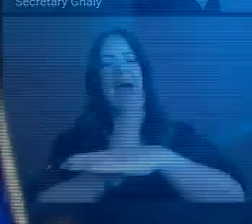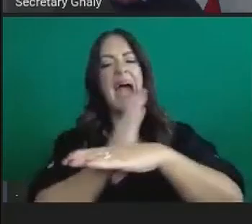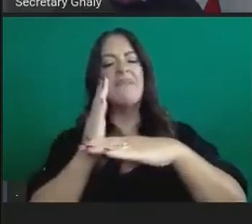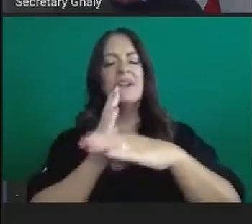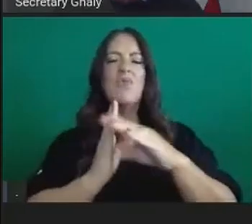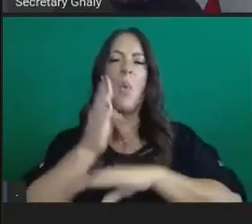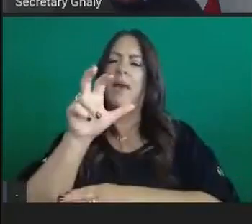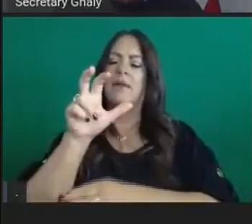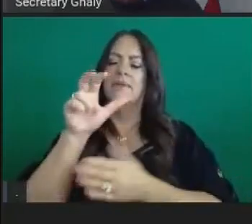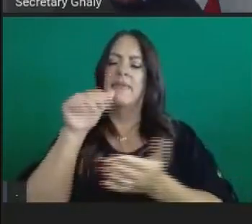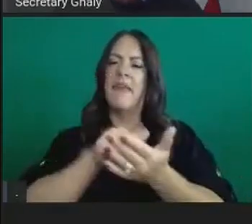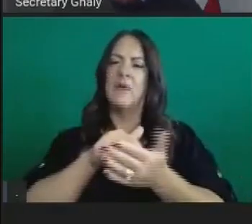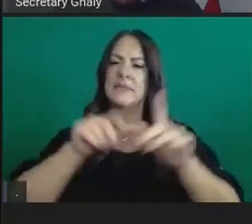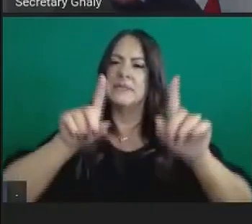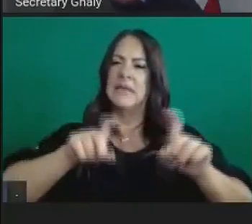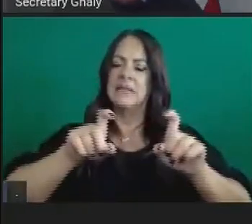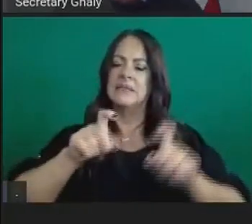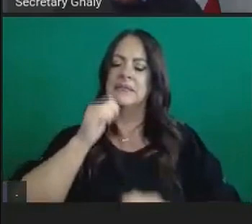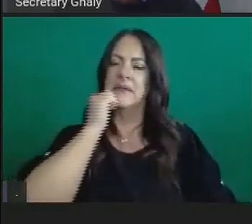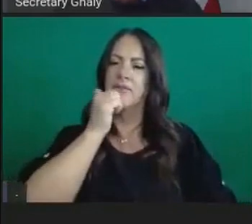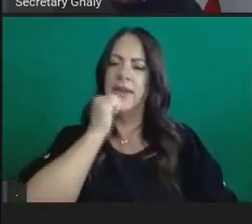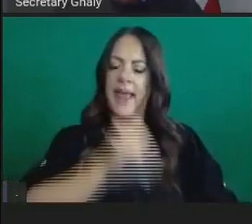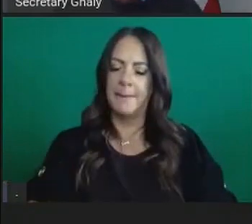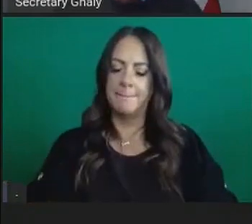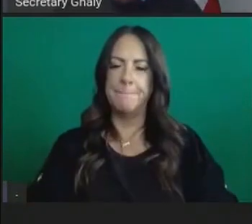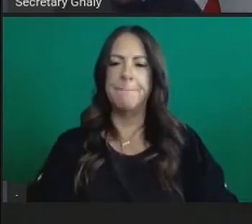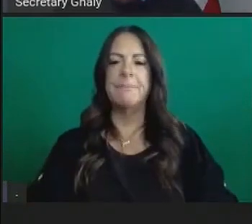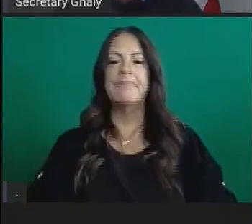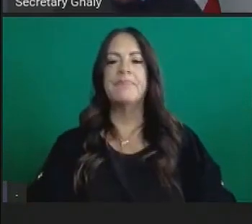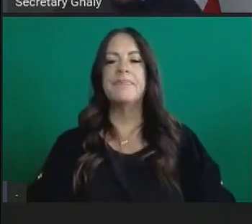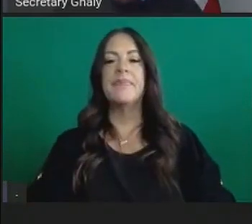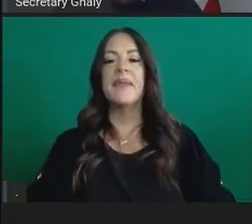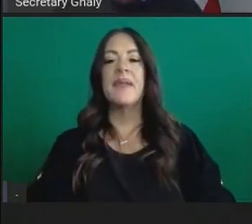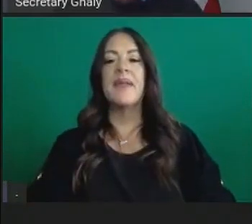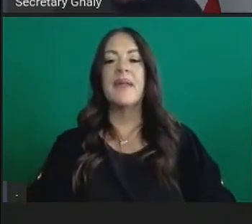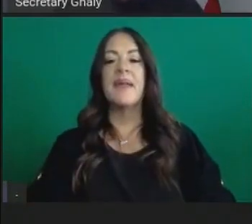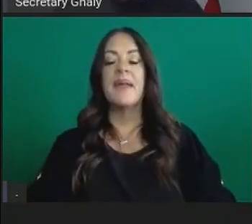GALLEY NOW GIVING A NEWS CONFERENCE AND UPDATE ON OUR STATE'S HEALTH.